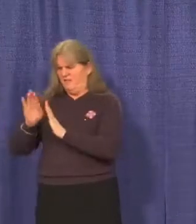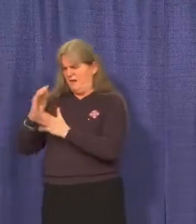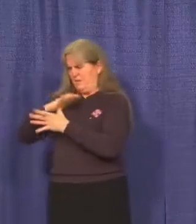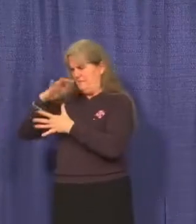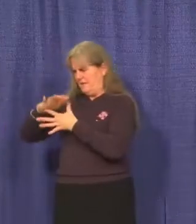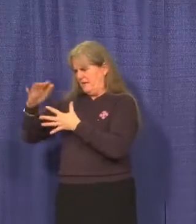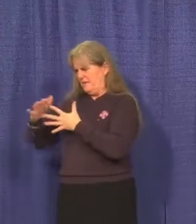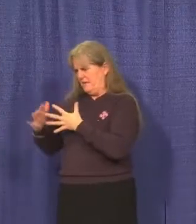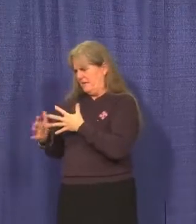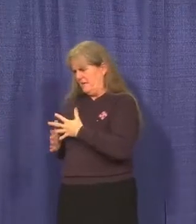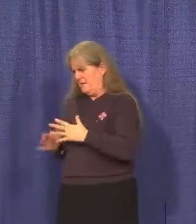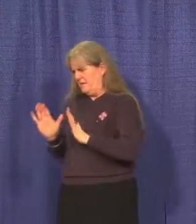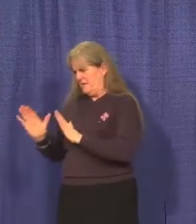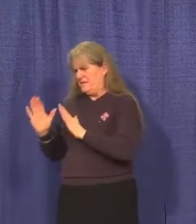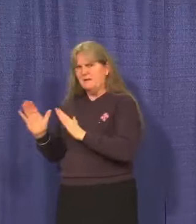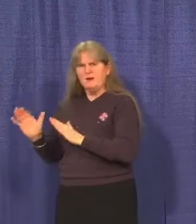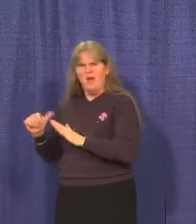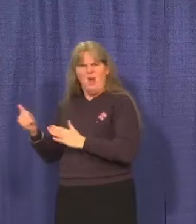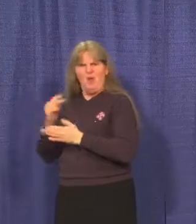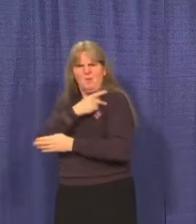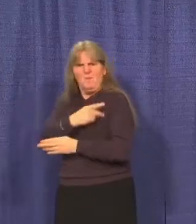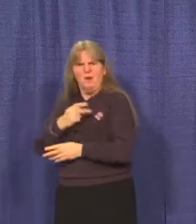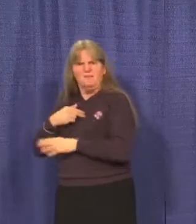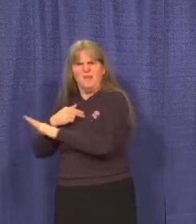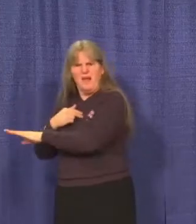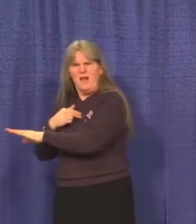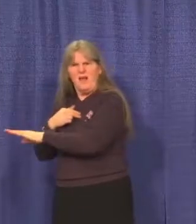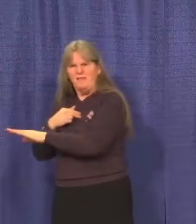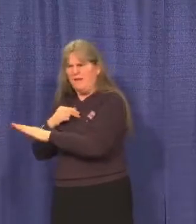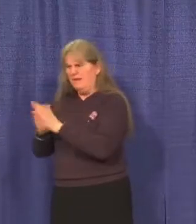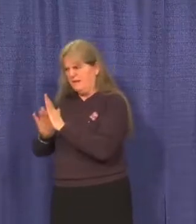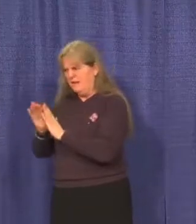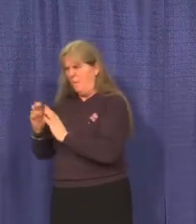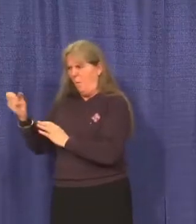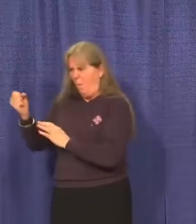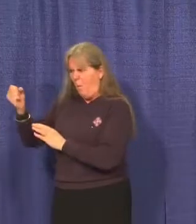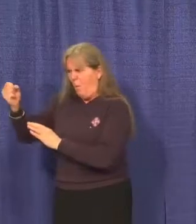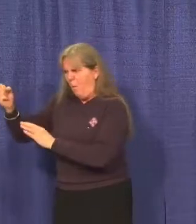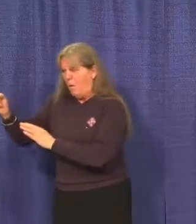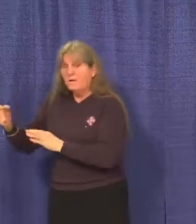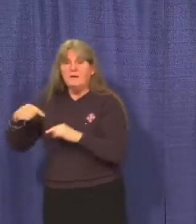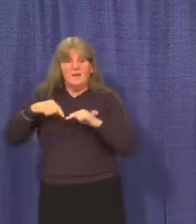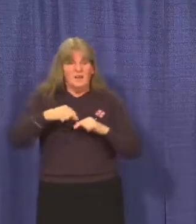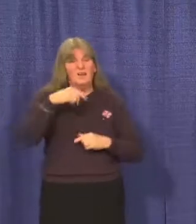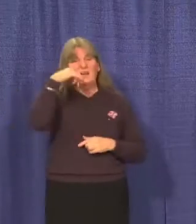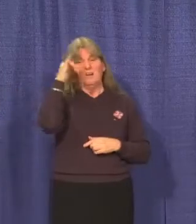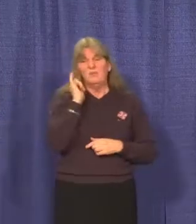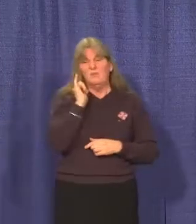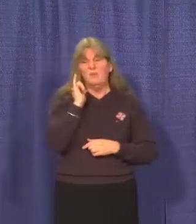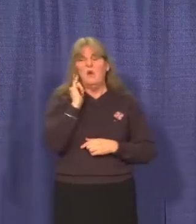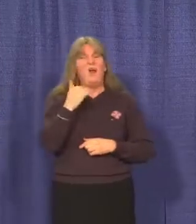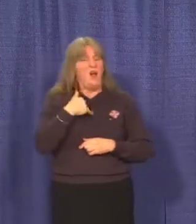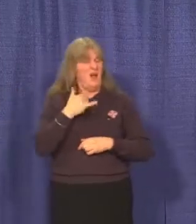populations for this first quarter of 2021 and ask others to wait.